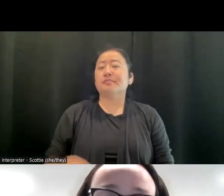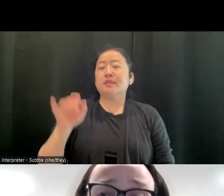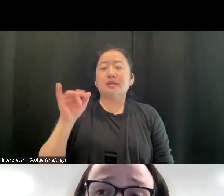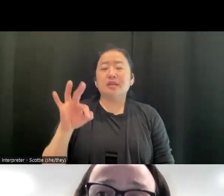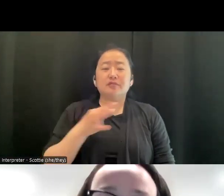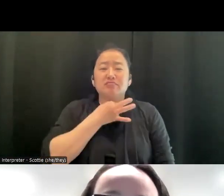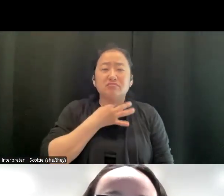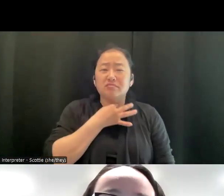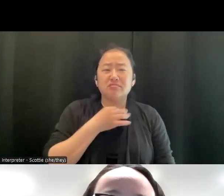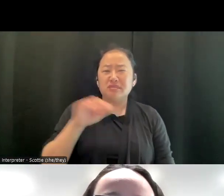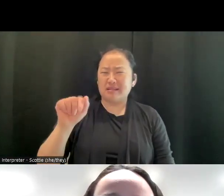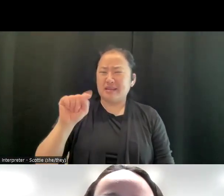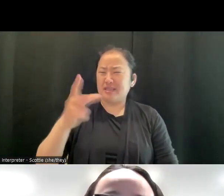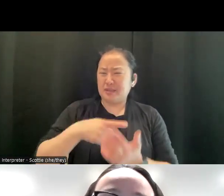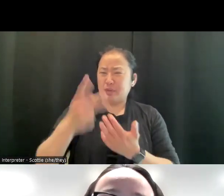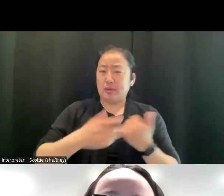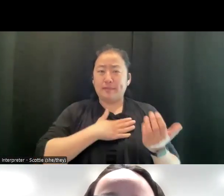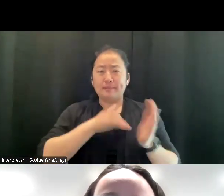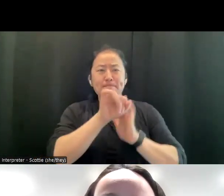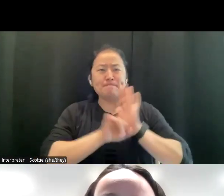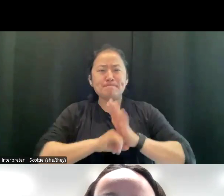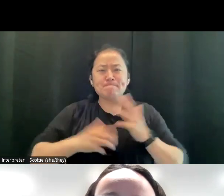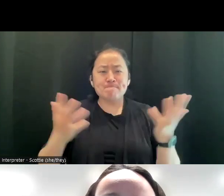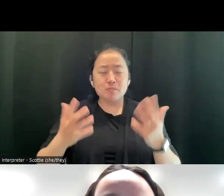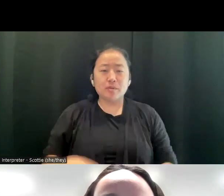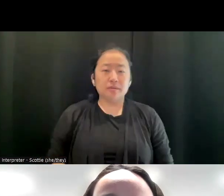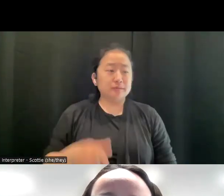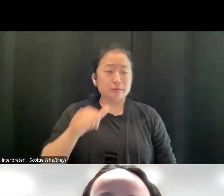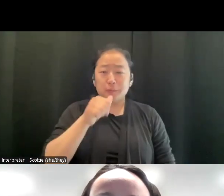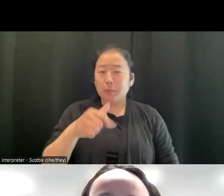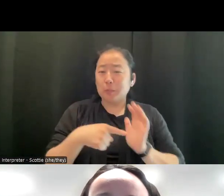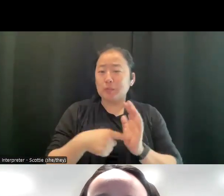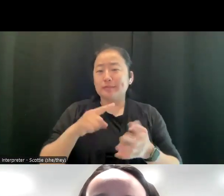whether -- if you're not in Wisconsin, New York, Georgia or Utah, feel free to check